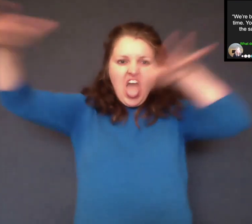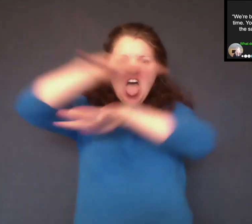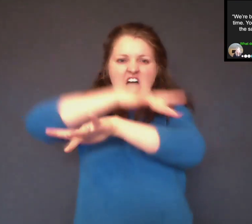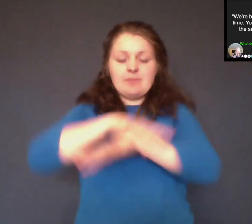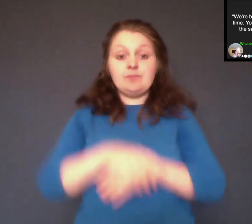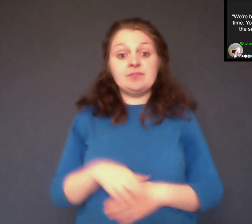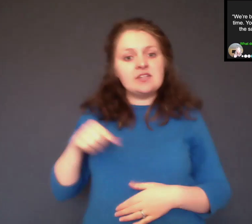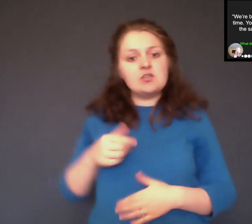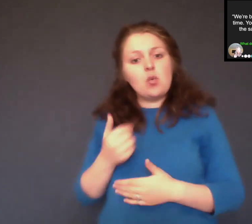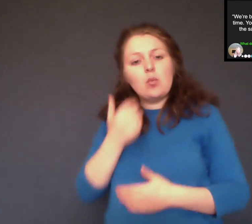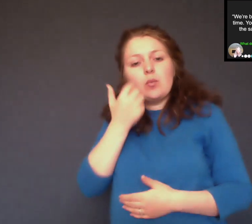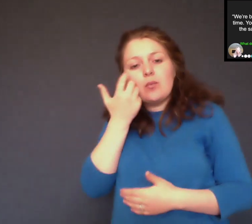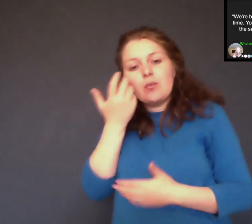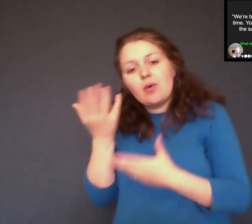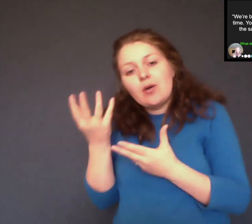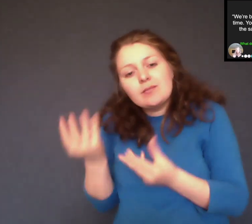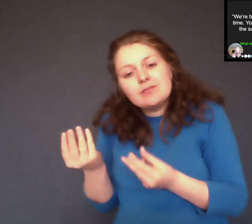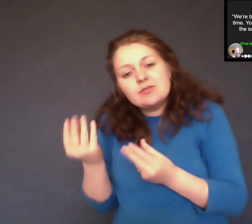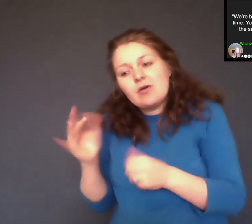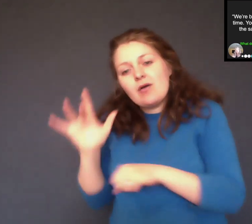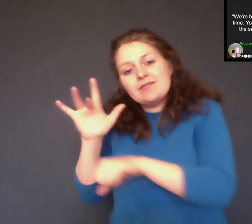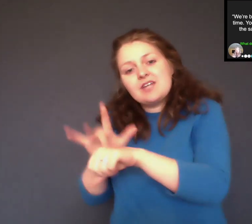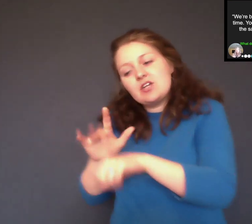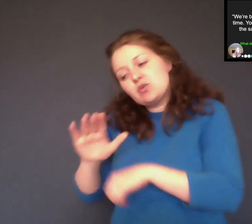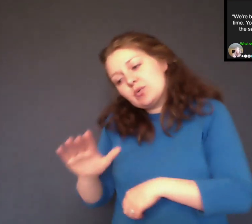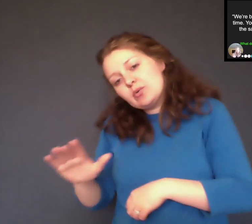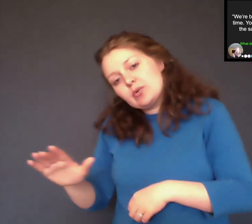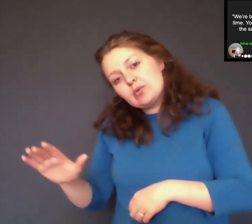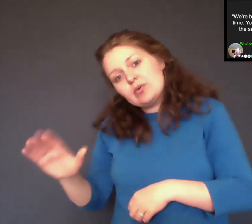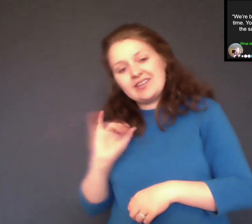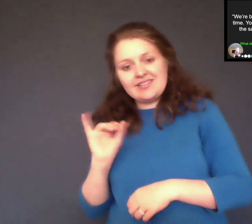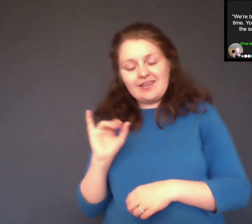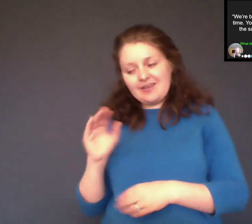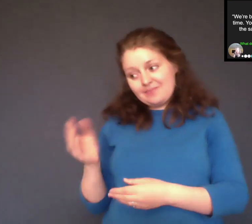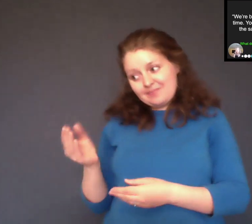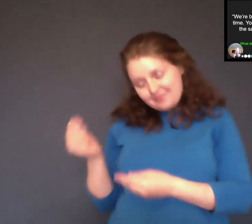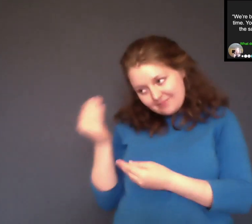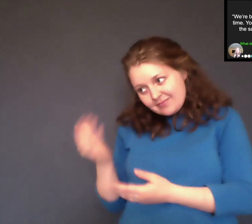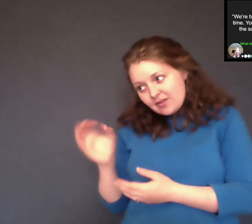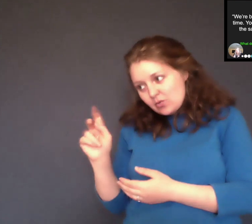this warmth touch that it's feeling from harvey is almost like an okay for the creature to back down